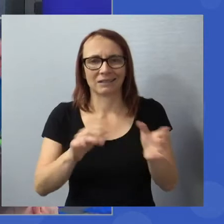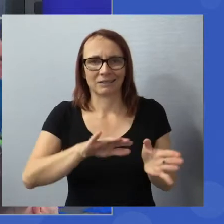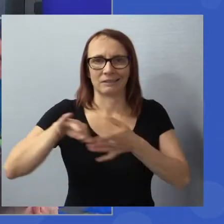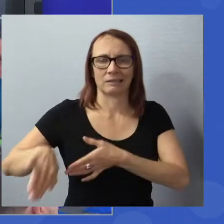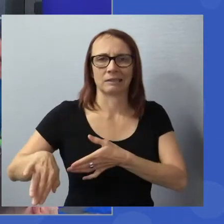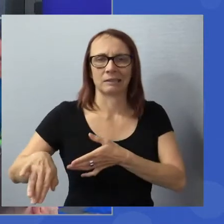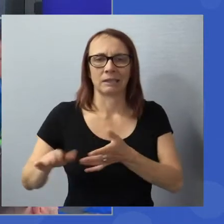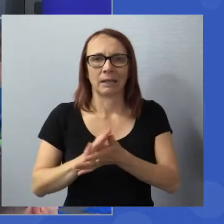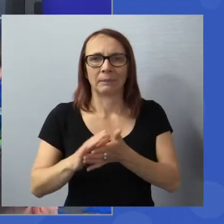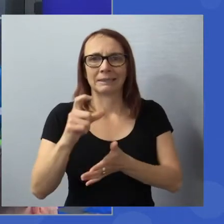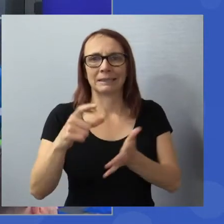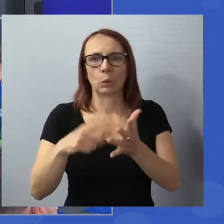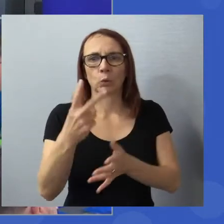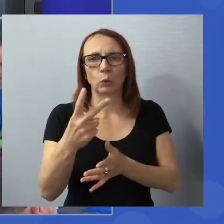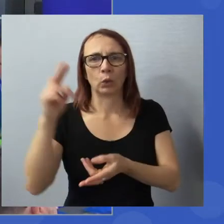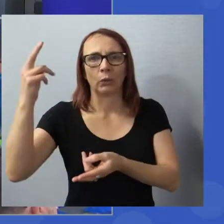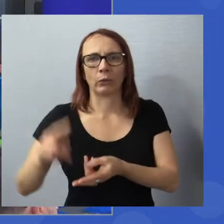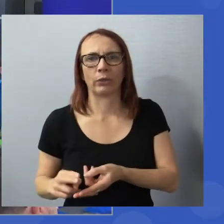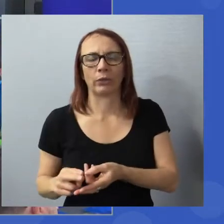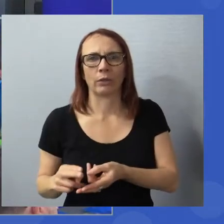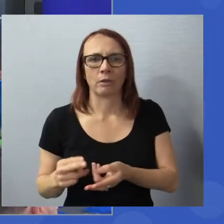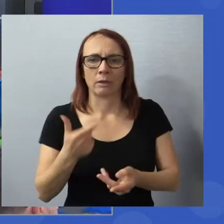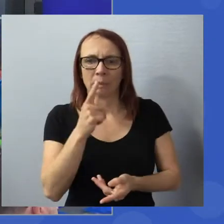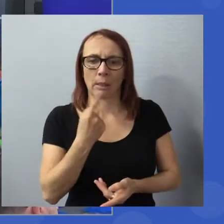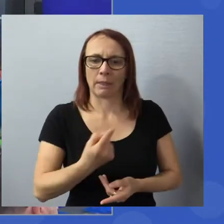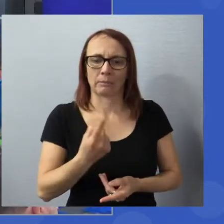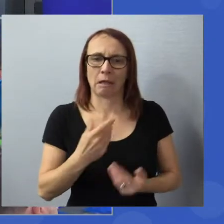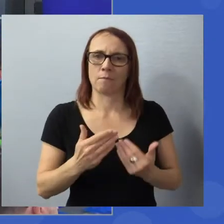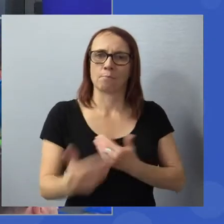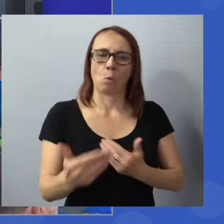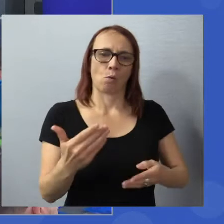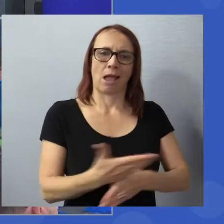emissions are dying people would be more apt to different healthy it started the